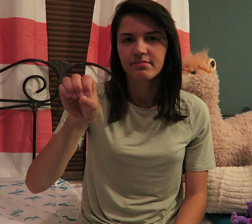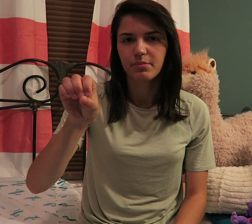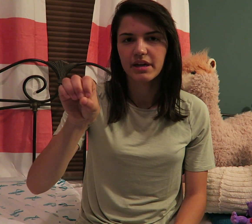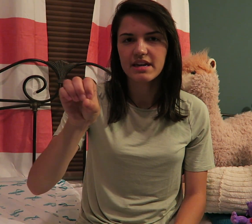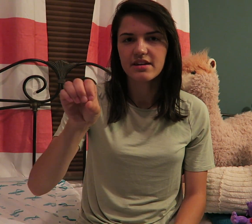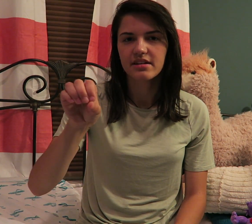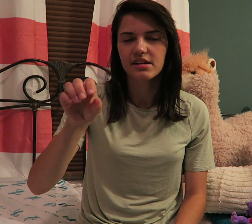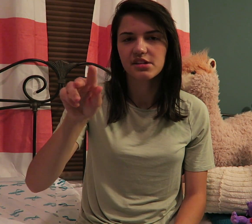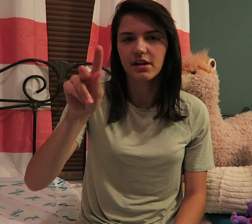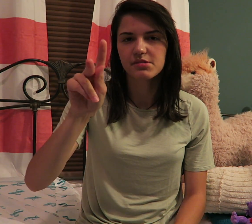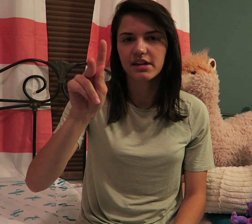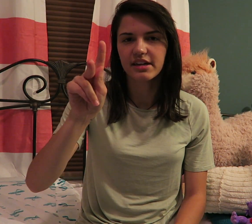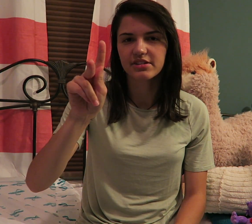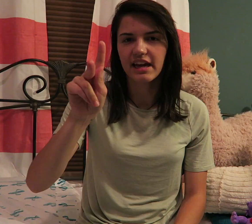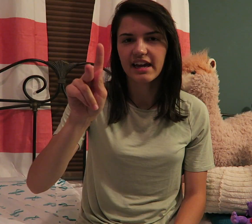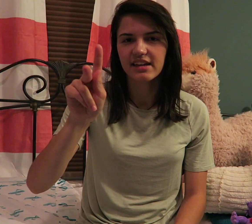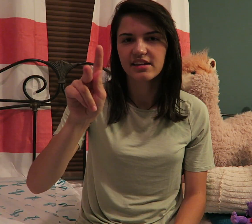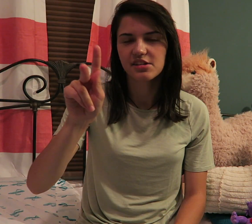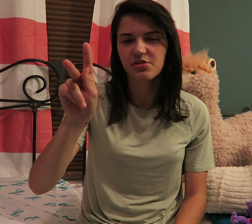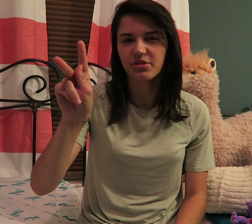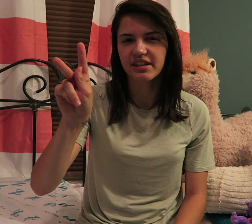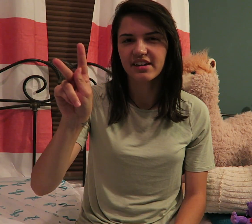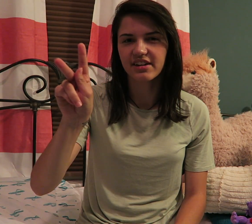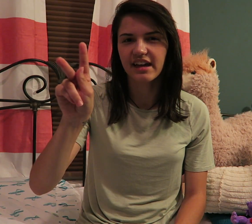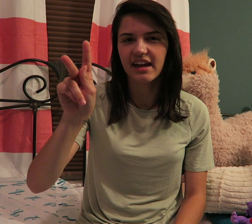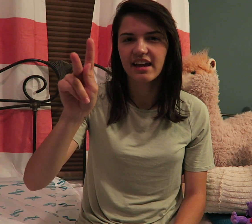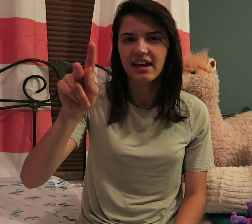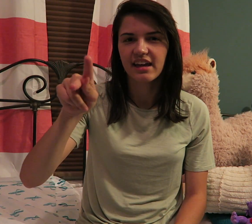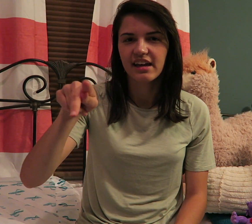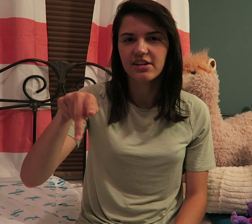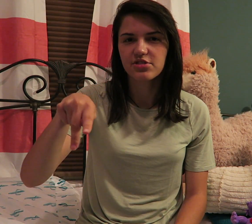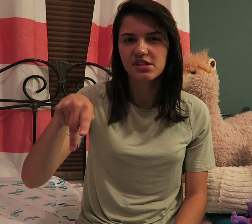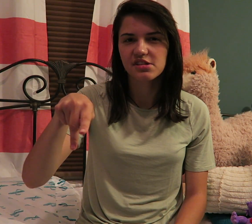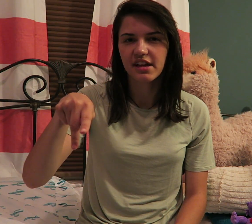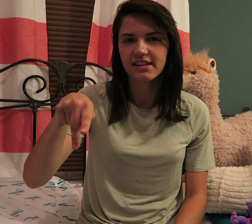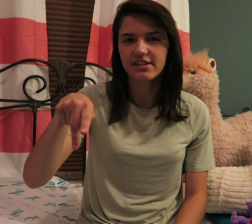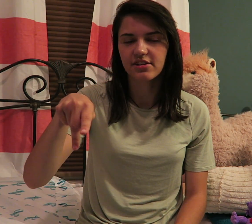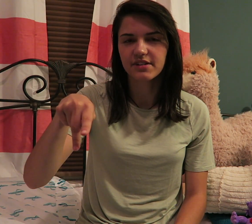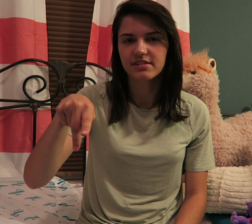P - is an upside down K. So we'll take our K and just slightly curve it